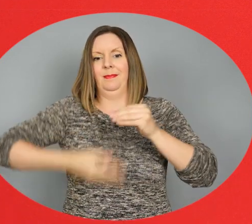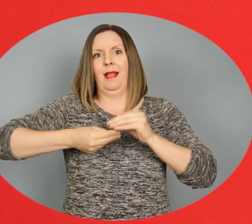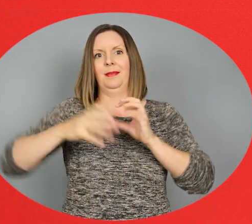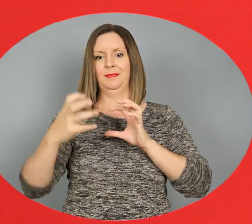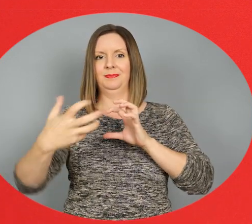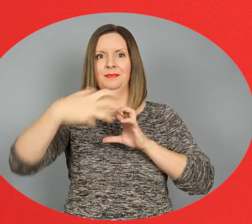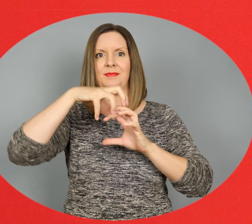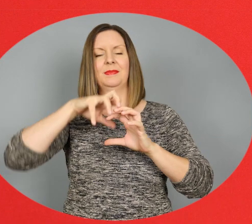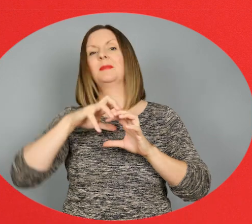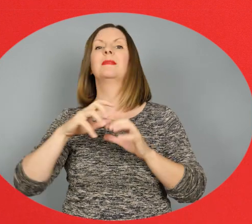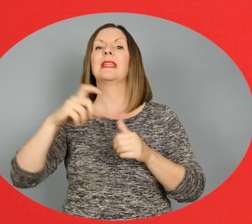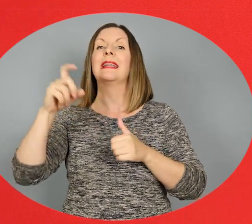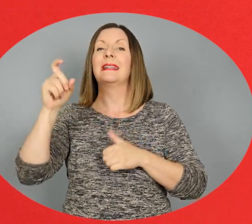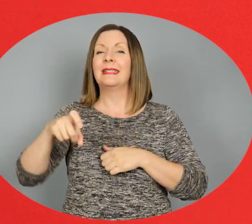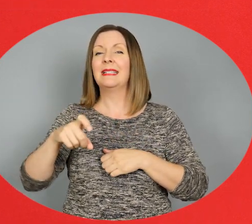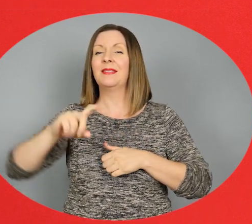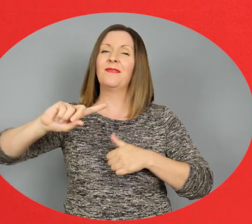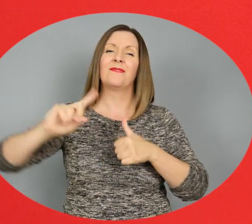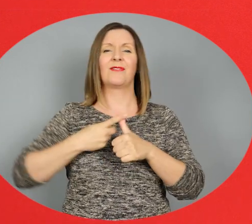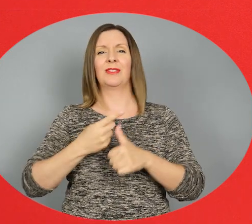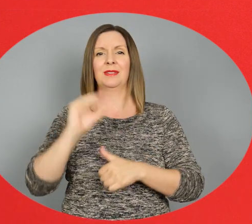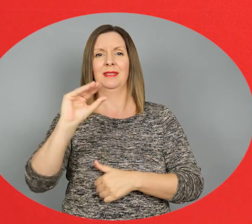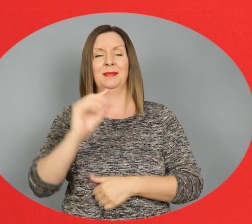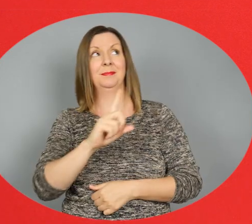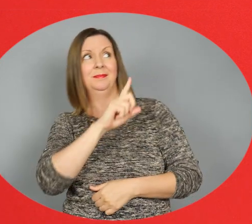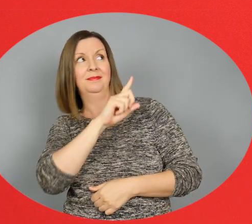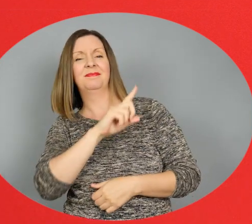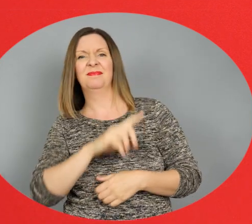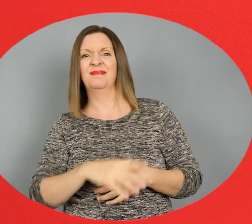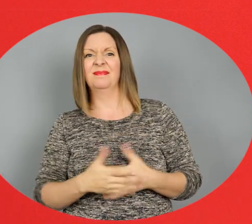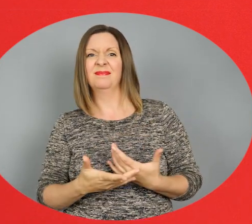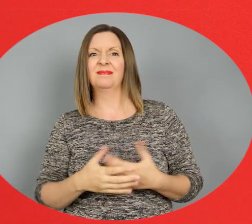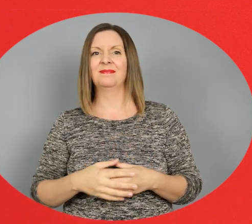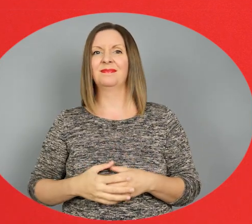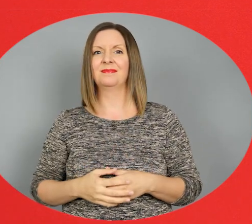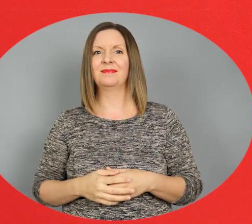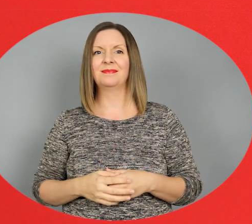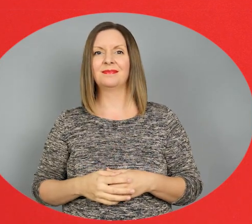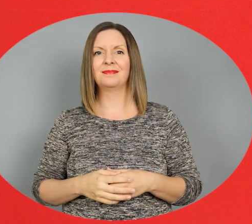the first turn, you’ll perform the Adding Continents step by taking the first stack